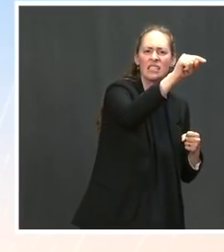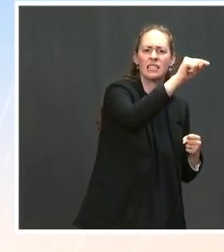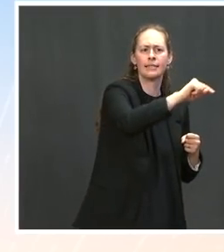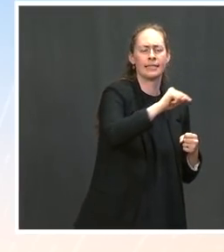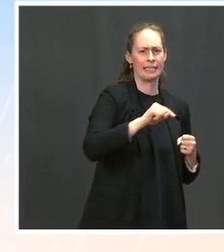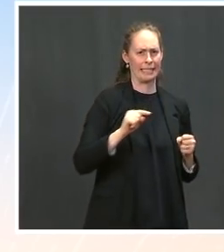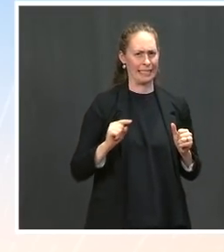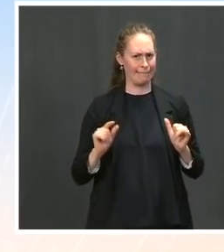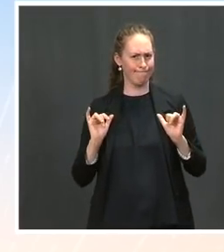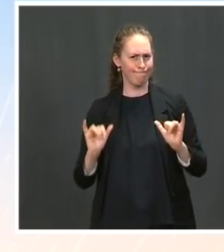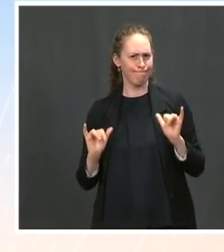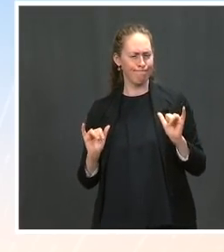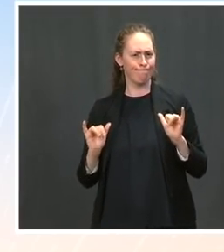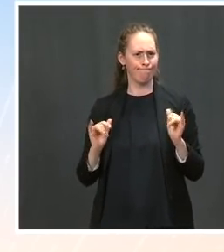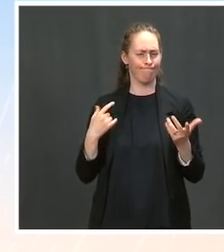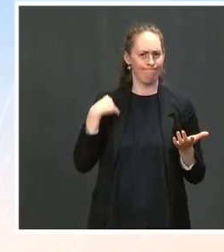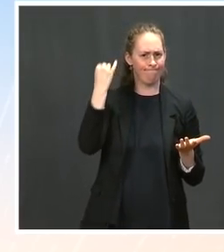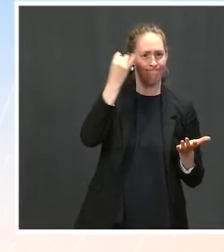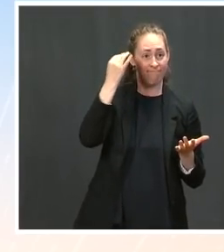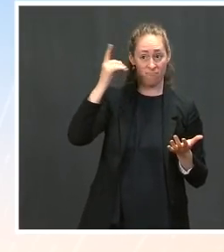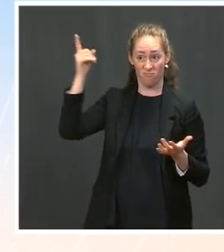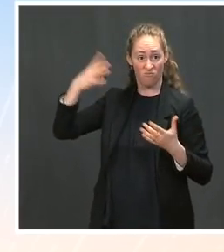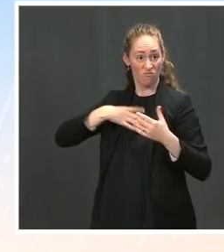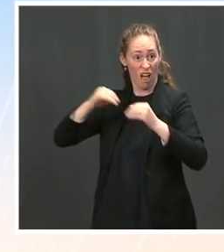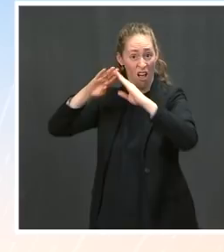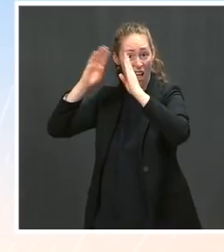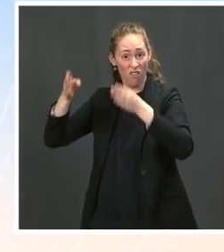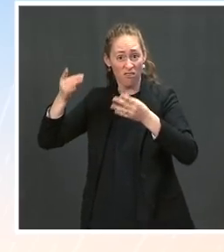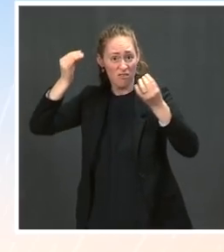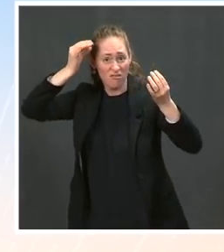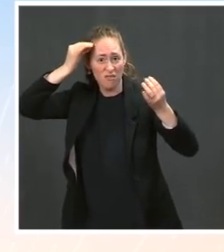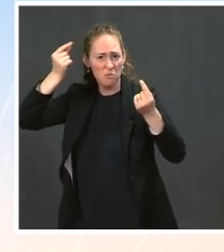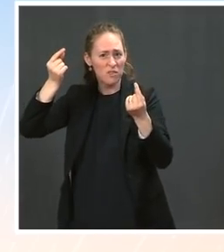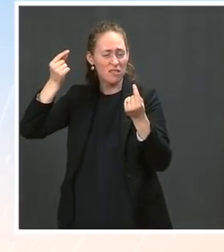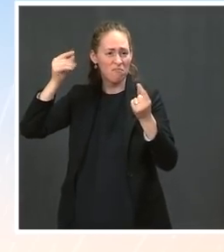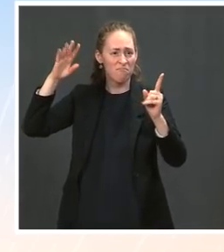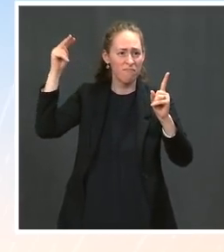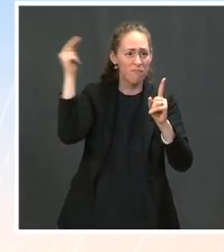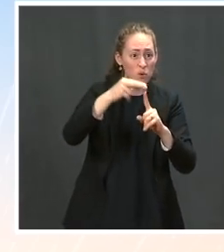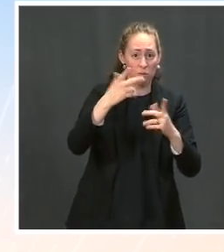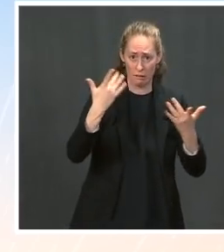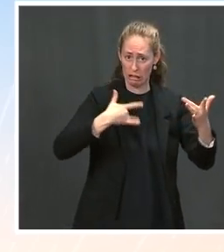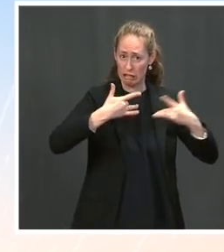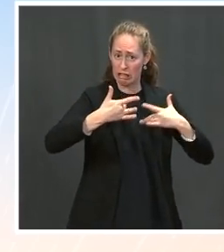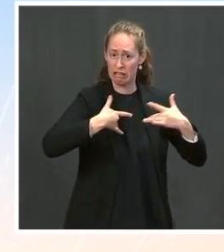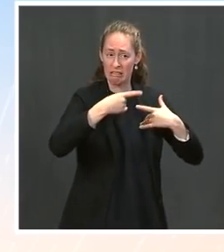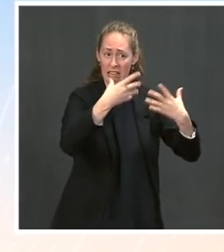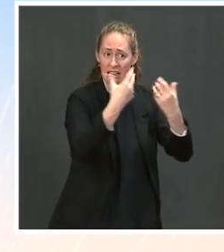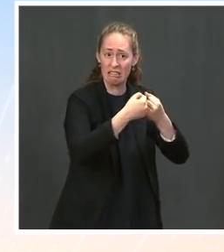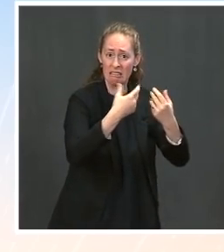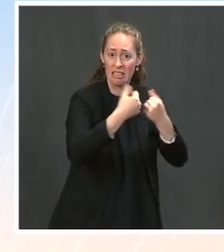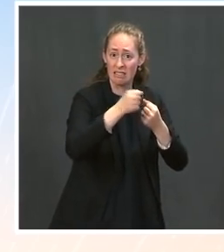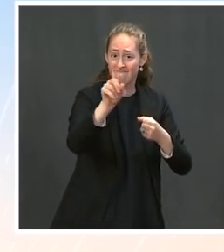Is the White House engaged on this issue? And do they share the opinion of the NTSB? Ms. Psaki: Well, I know the Department of Transportation,